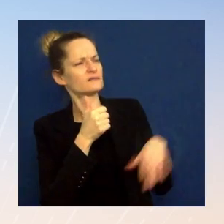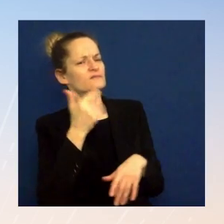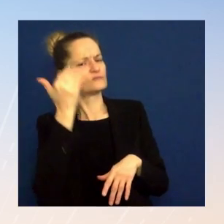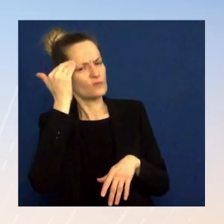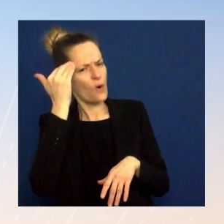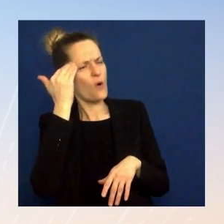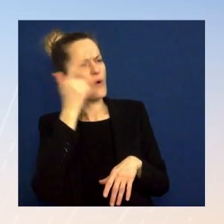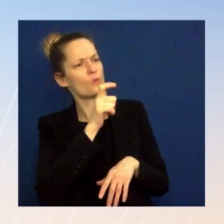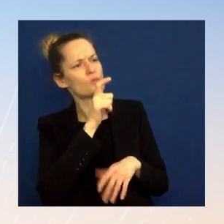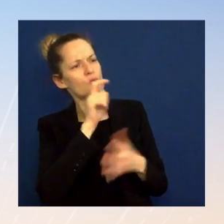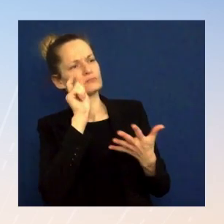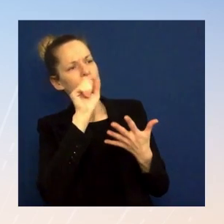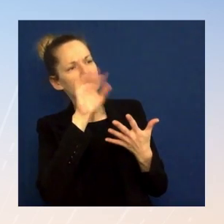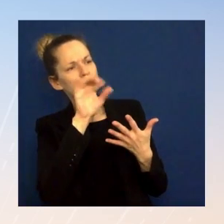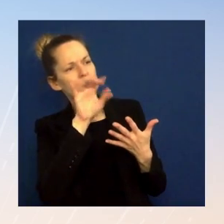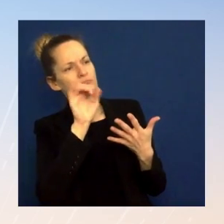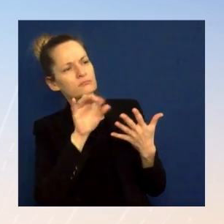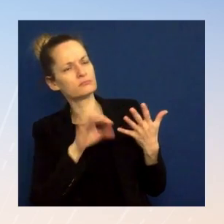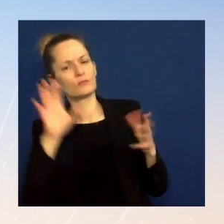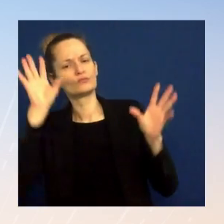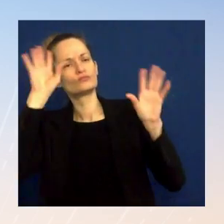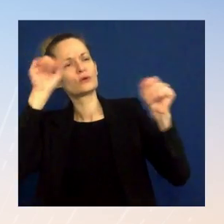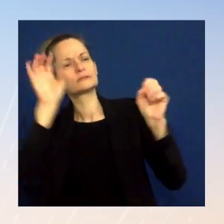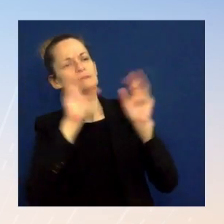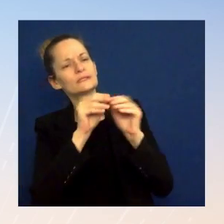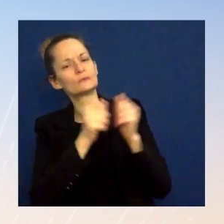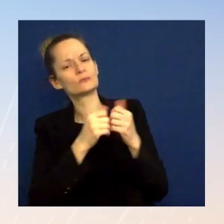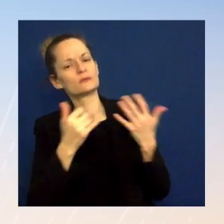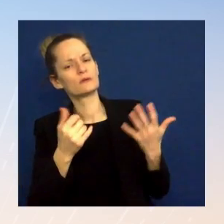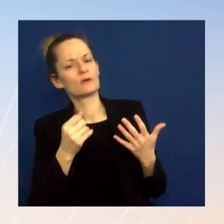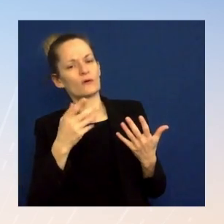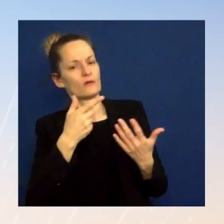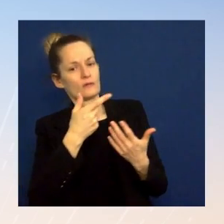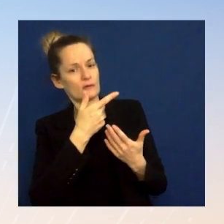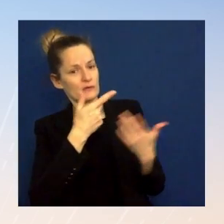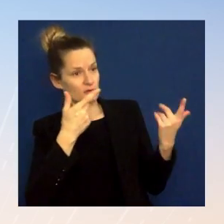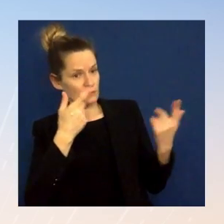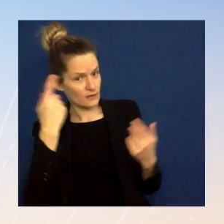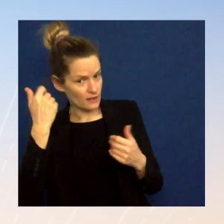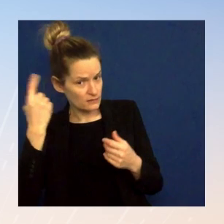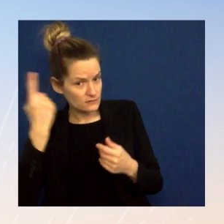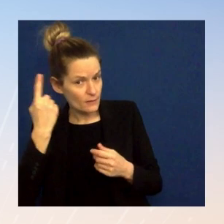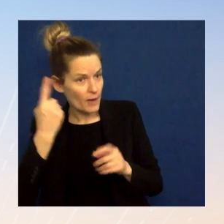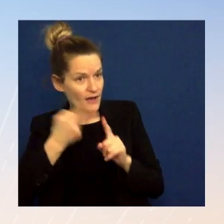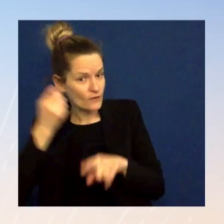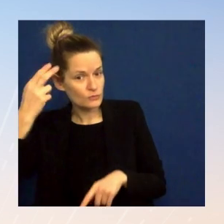whether it's somebody from Saudi Arabia or potentially Turkey? Obviously, Russia and China won't be there -- Ms. Psaki: There are some -- there are some countries,